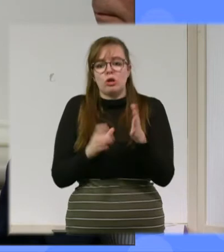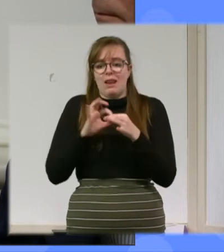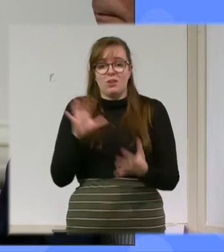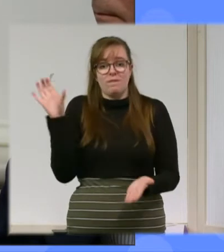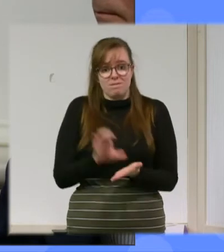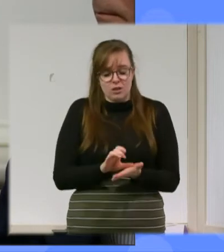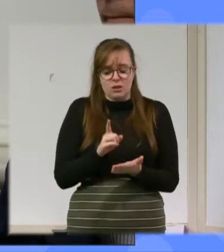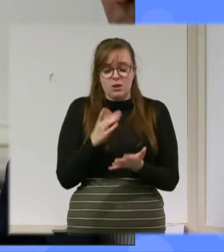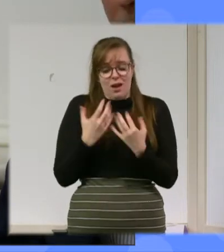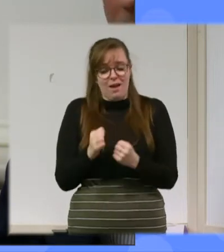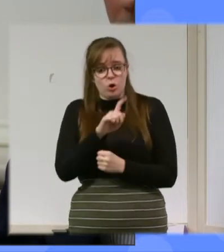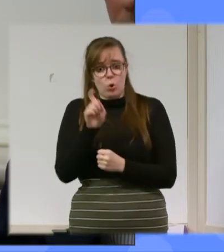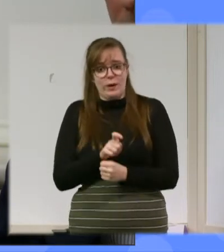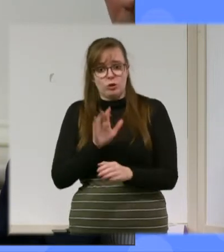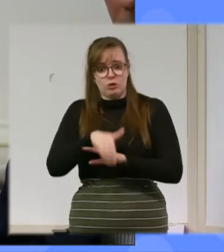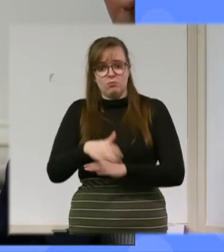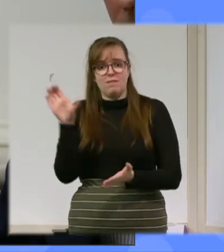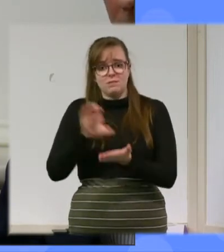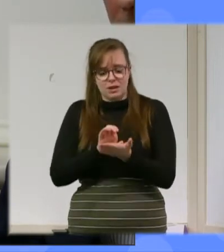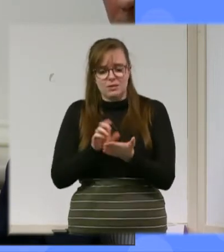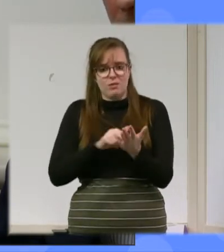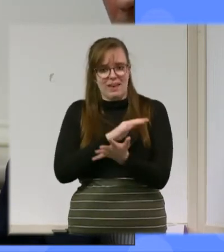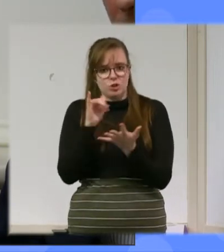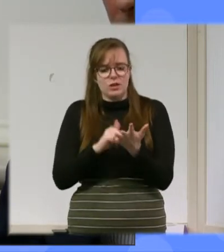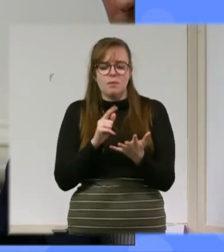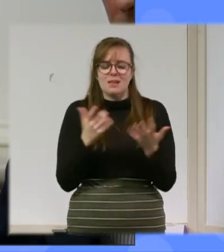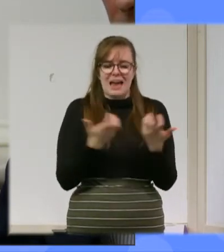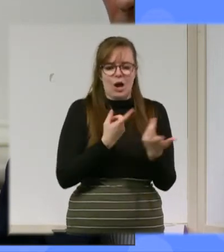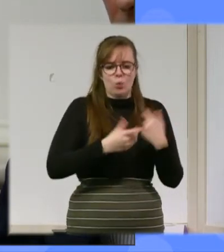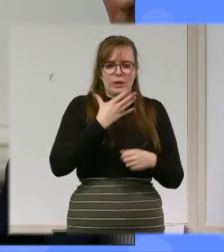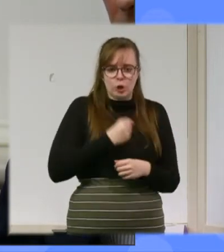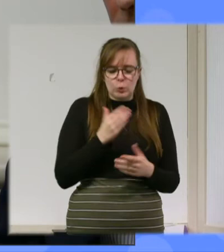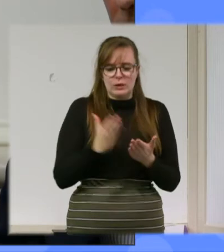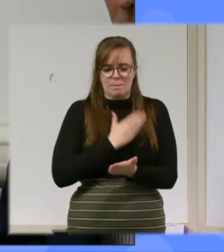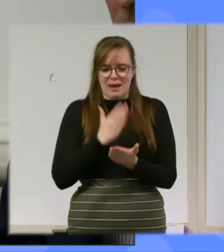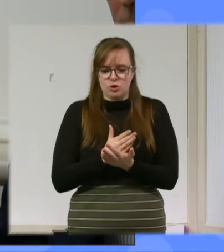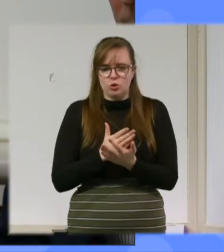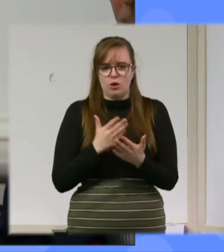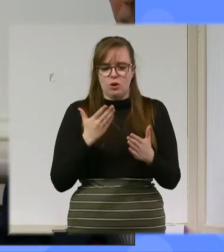funding in the NHS it's about how we use it it's about making sure that it only works far better with our social care